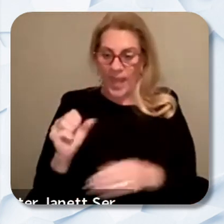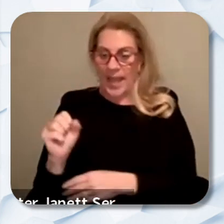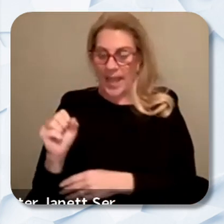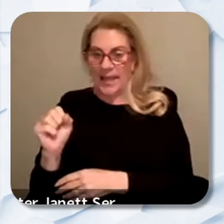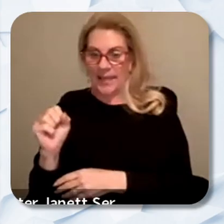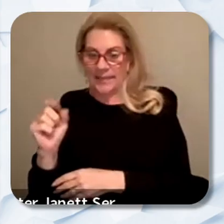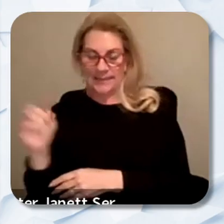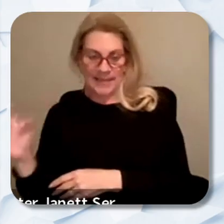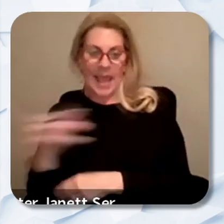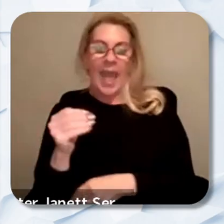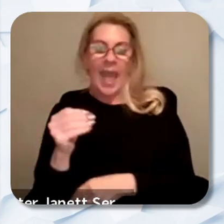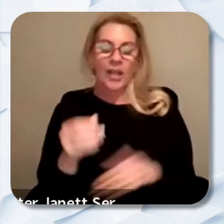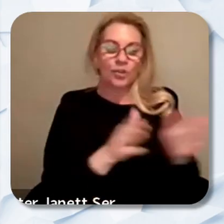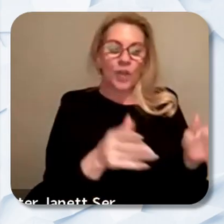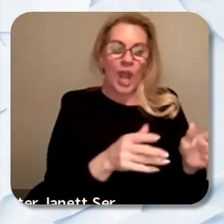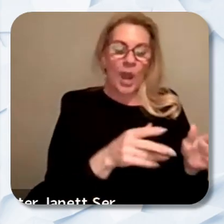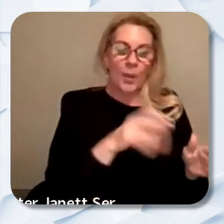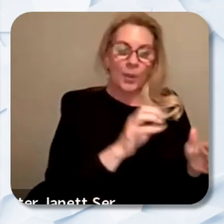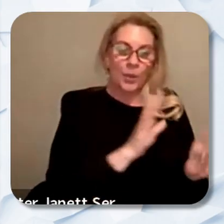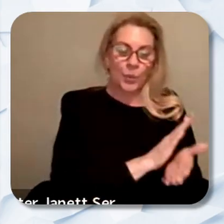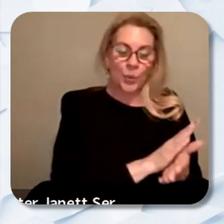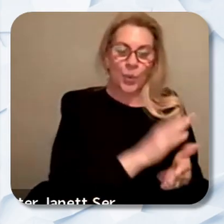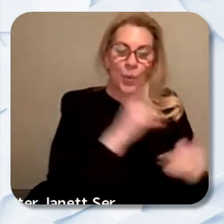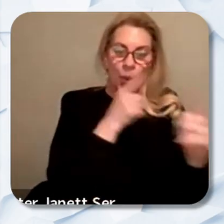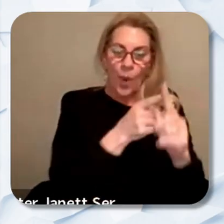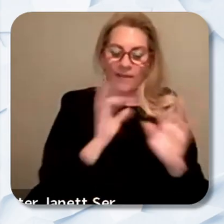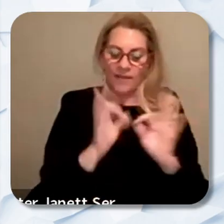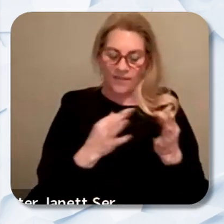the Gen Ed preschool my our goal this year is to have these families really collaborate and get to